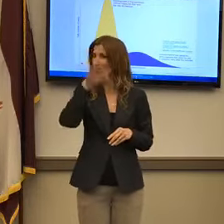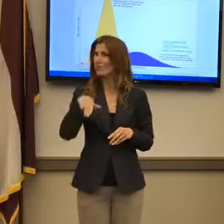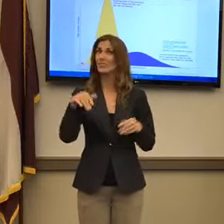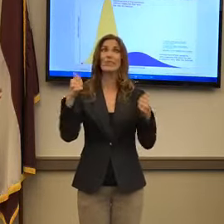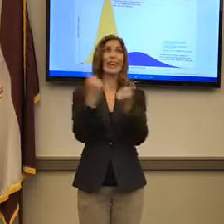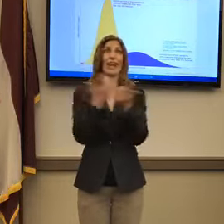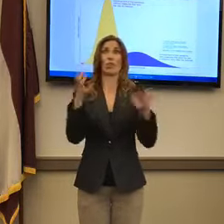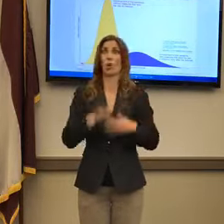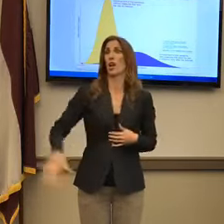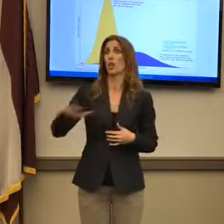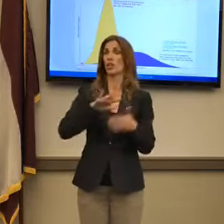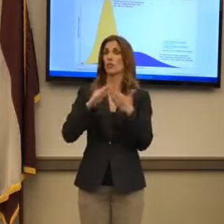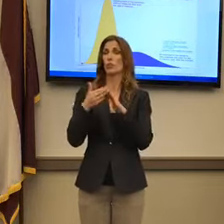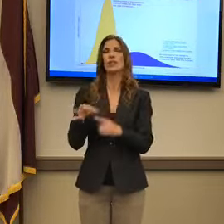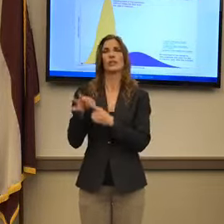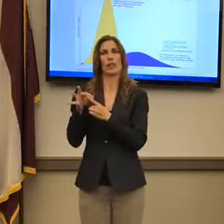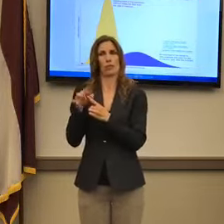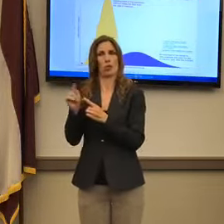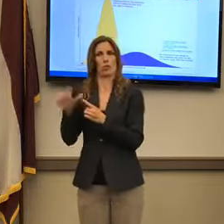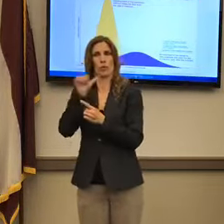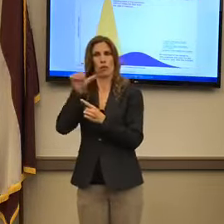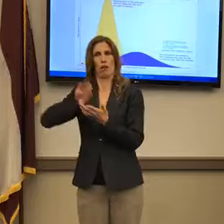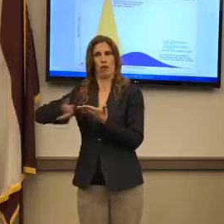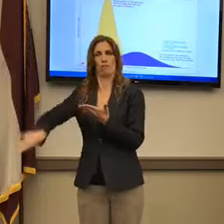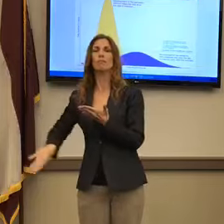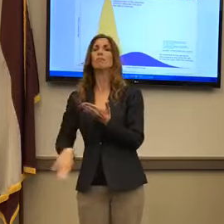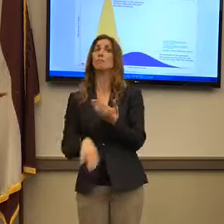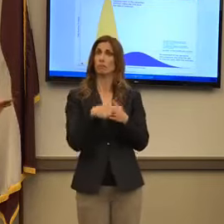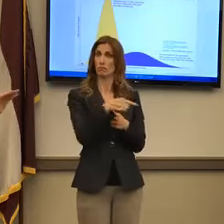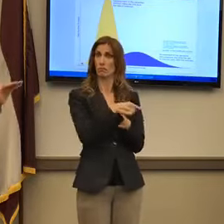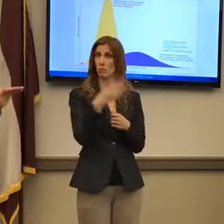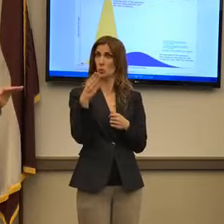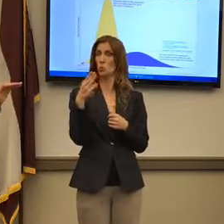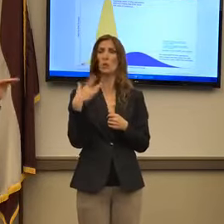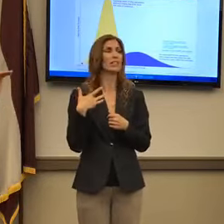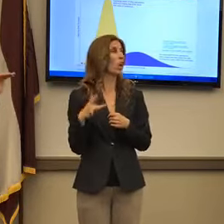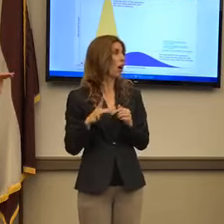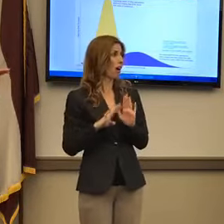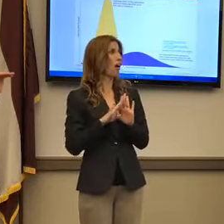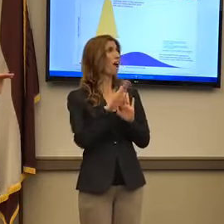in the community except for long-term care residents we felt that peak a while